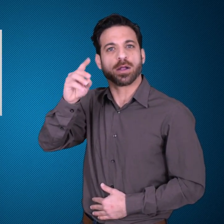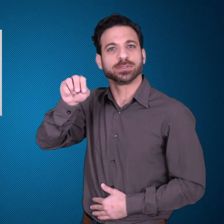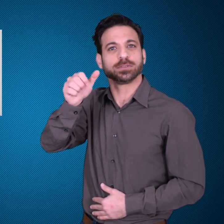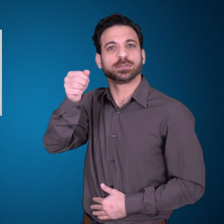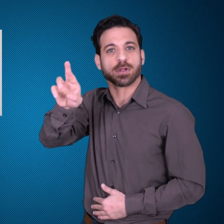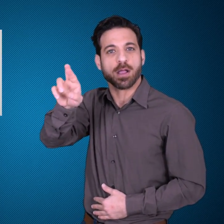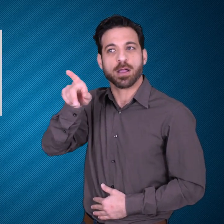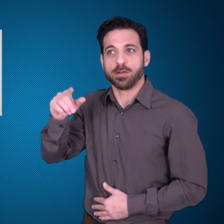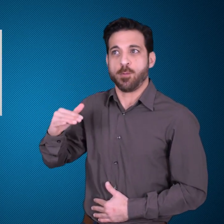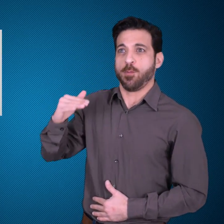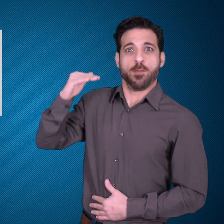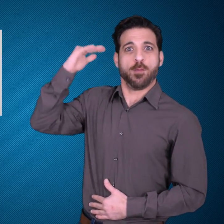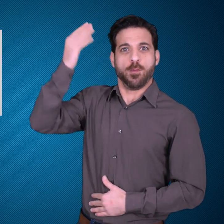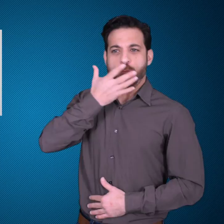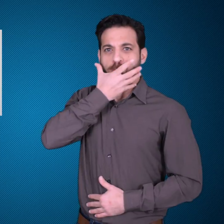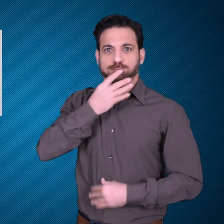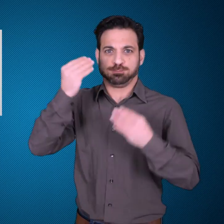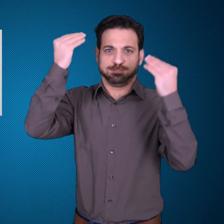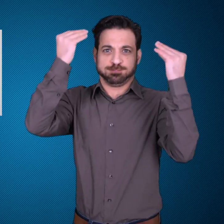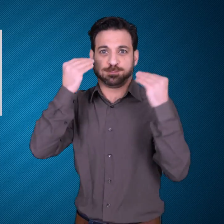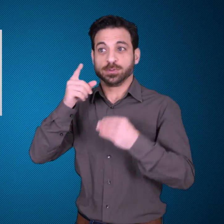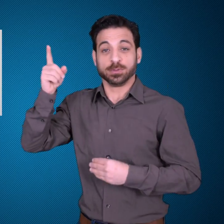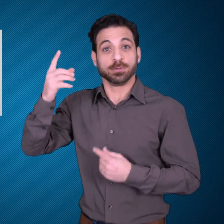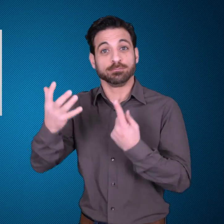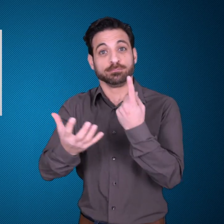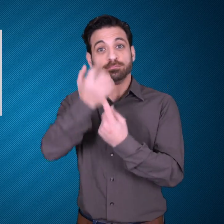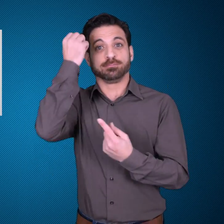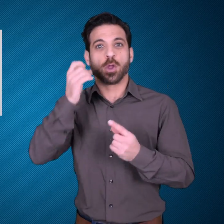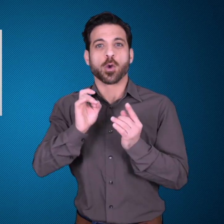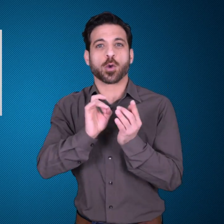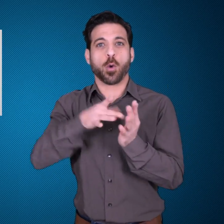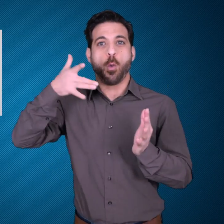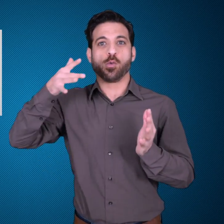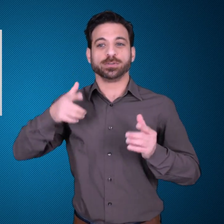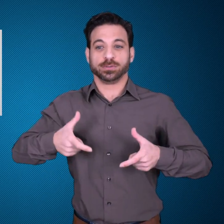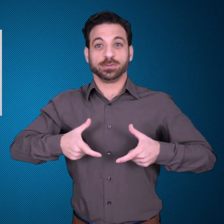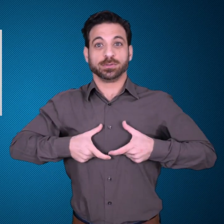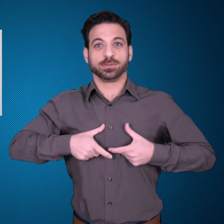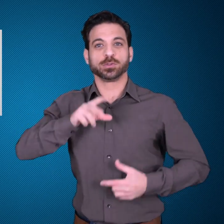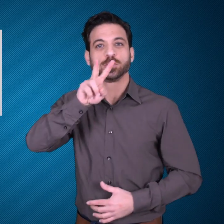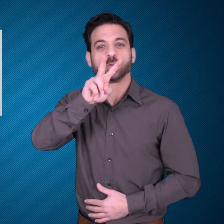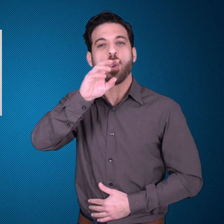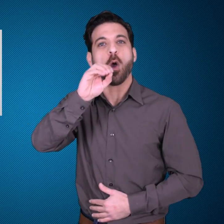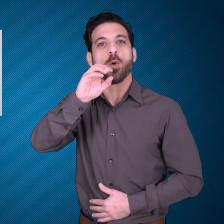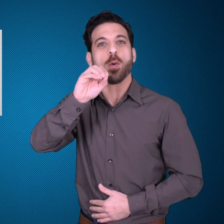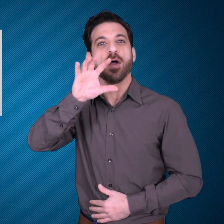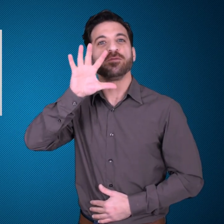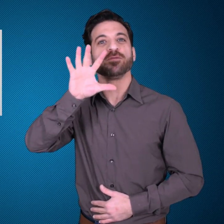United. A double boost for Peterborough